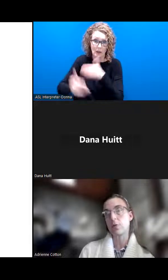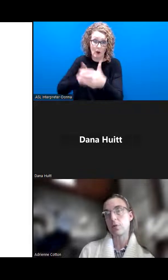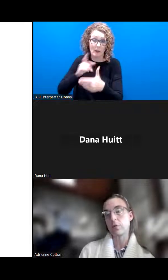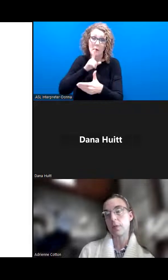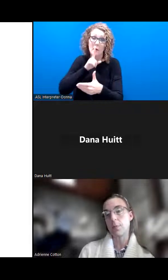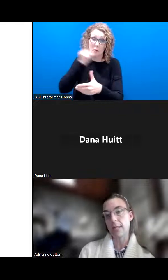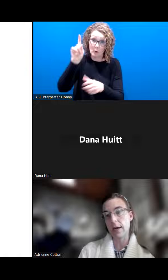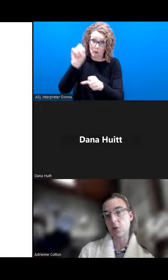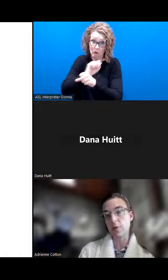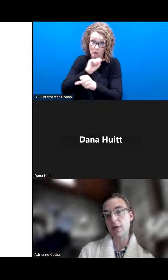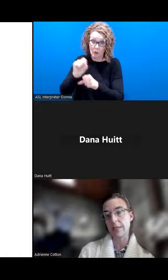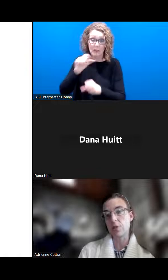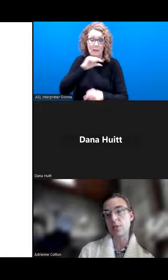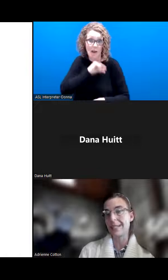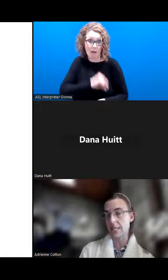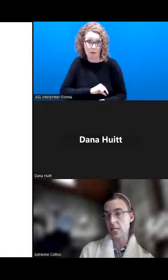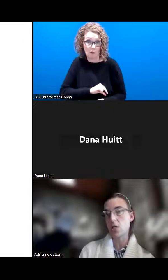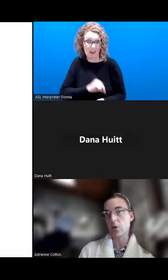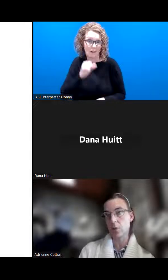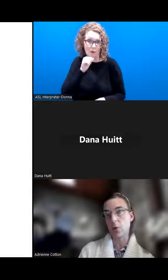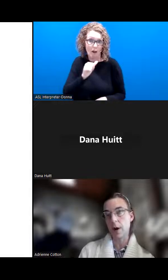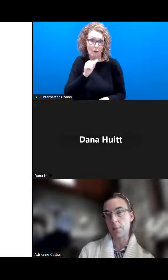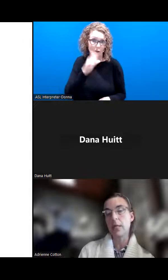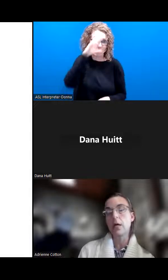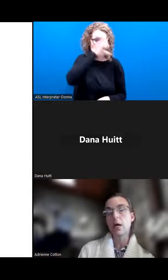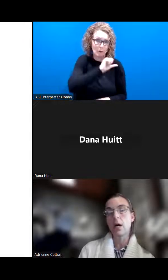at low cost to members. So that is one option